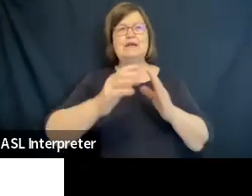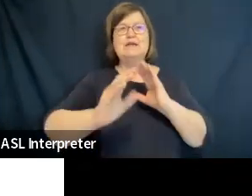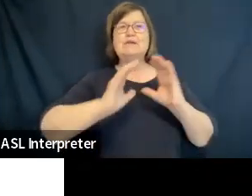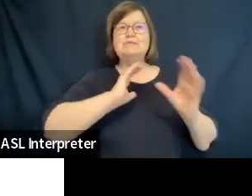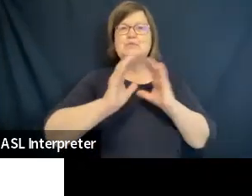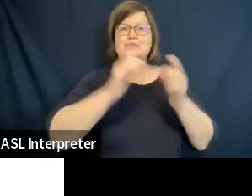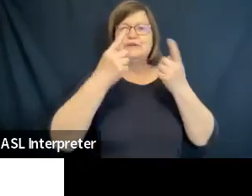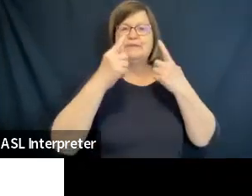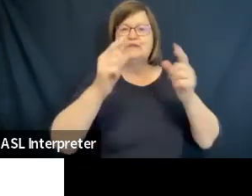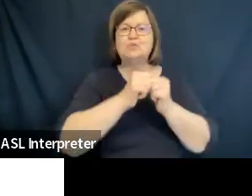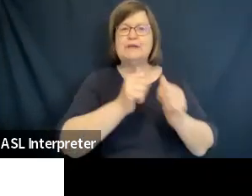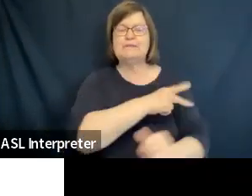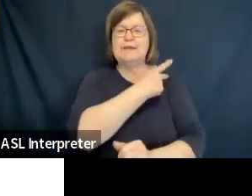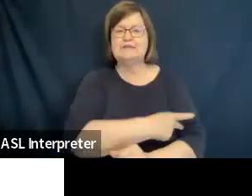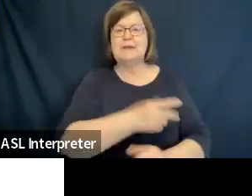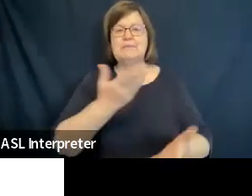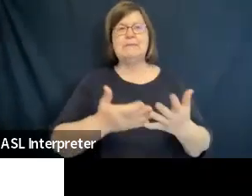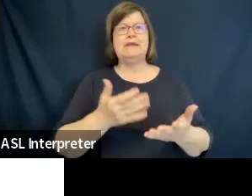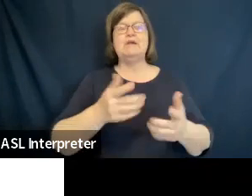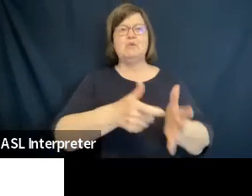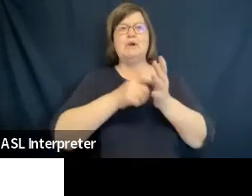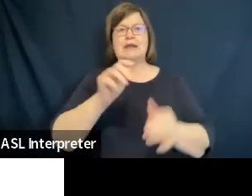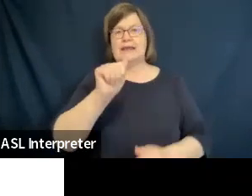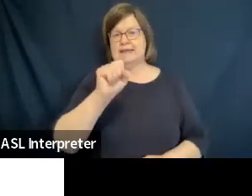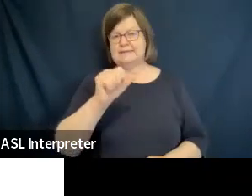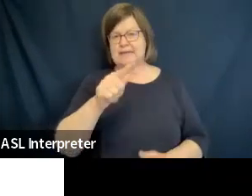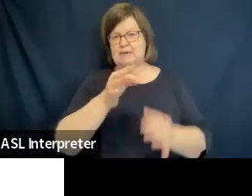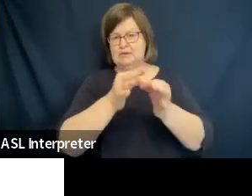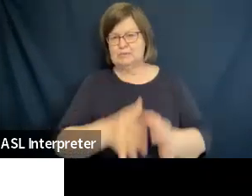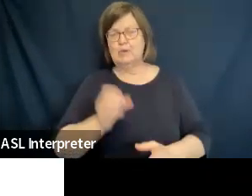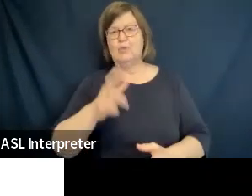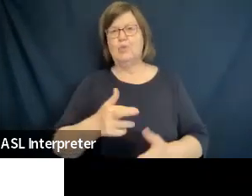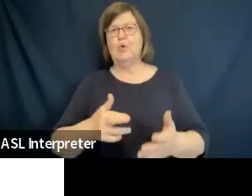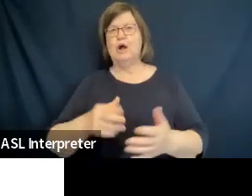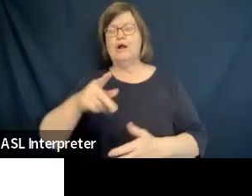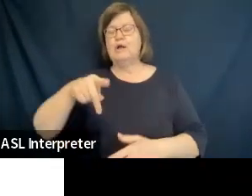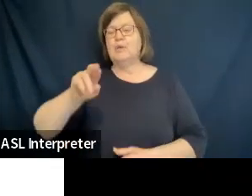which may include an American Sign Language or ASL interpreter or pro tactile interpreter,